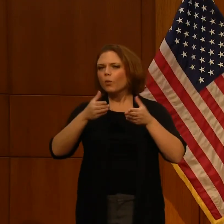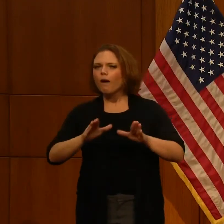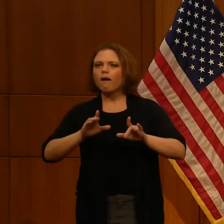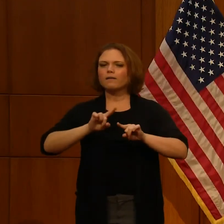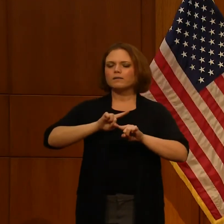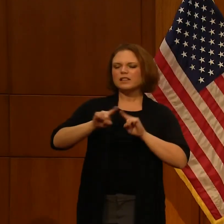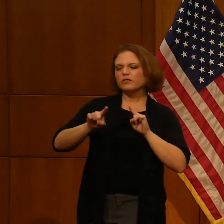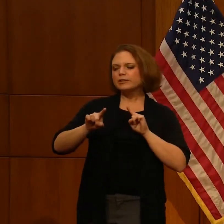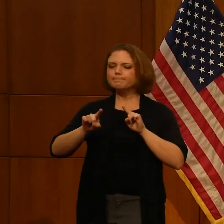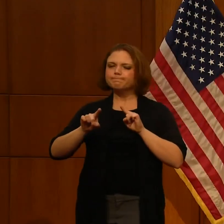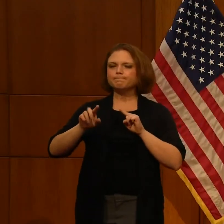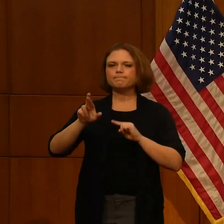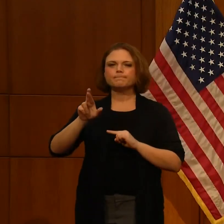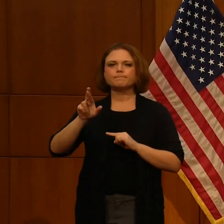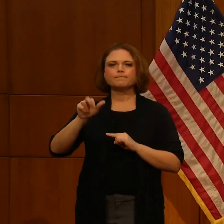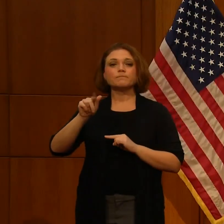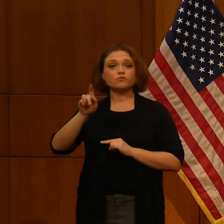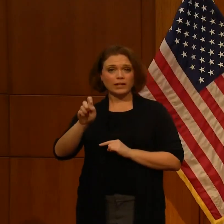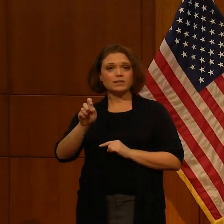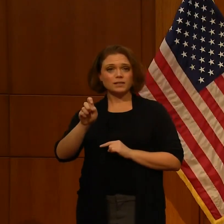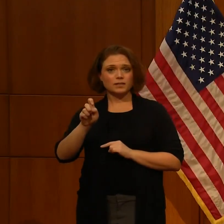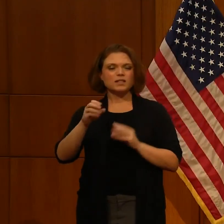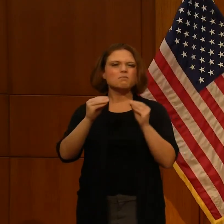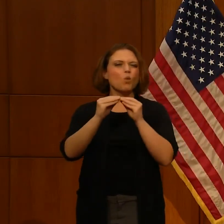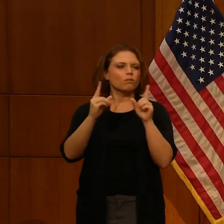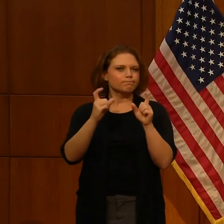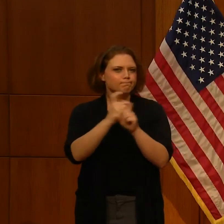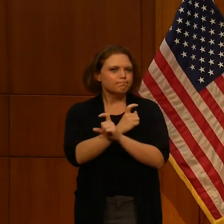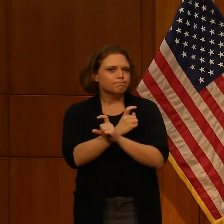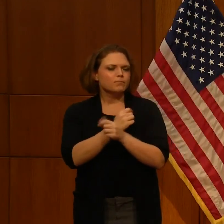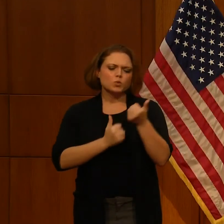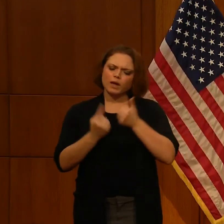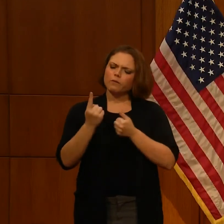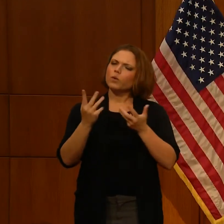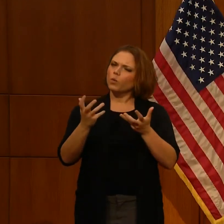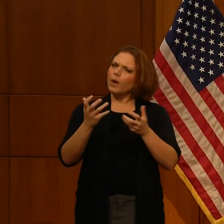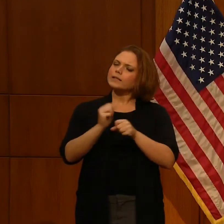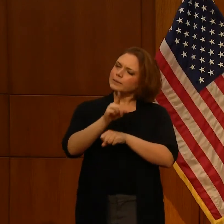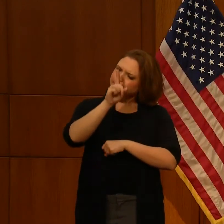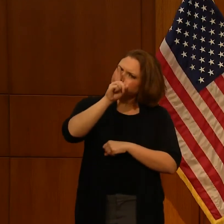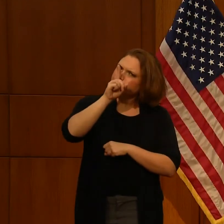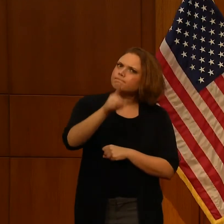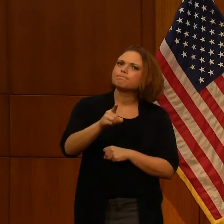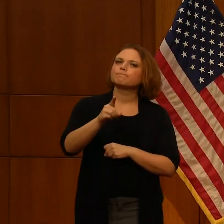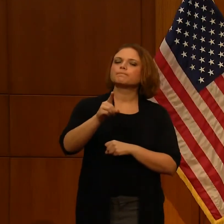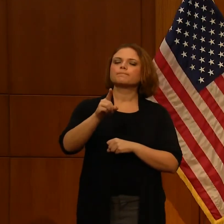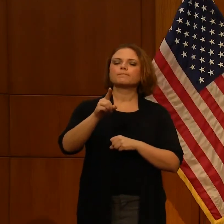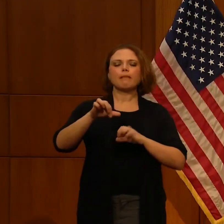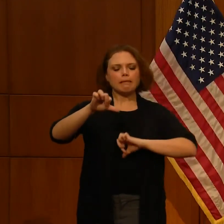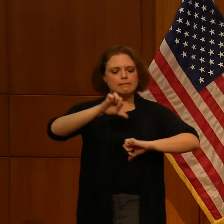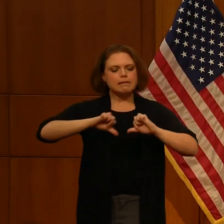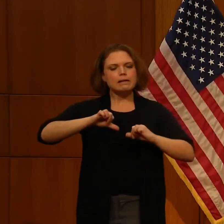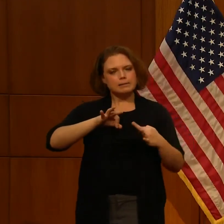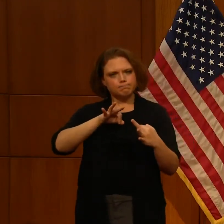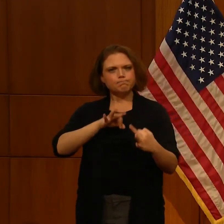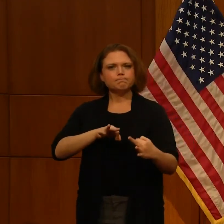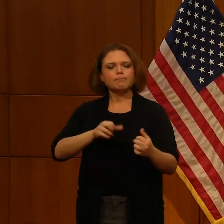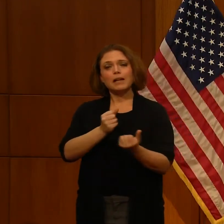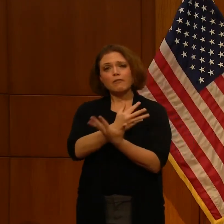BODIES DEVELOP IN DIFFERENT WAYS AT DIFFERENT RATES. IT'S MORE COMPLEX, AND EVERYBODY WANTS TO MAKE SURE THAT THE